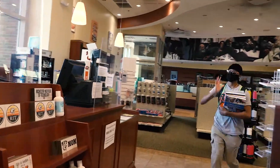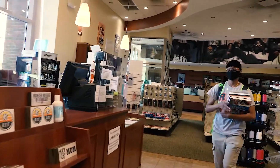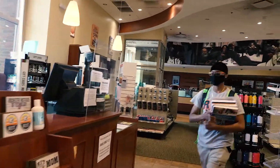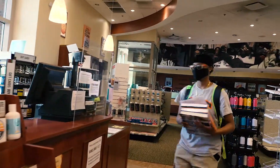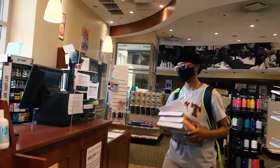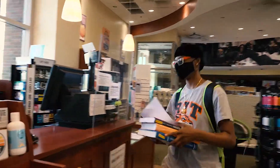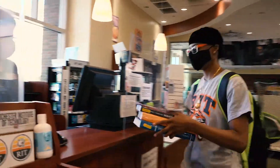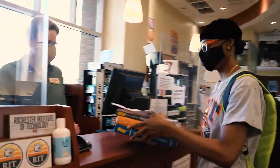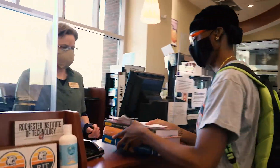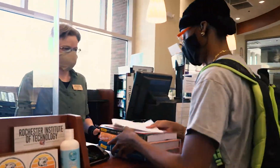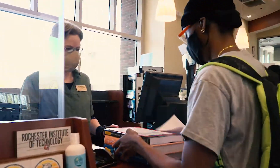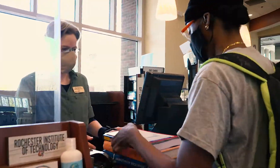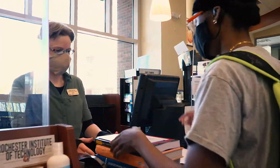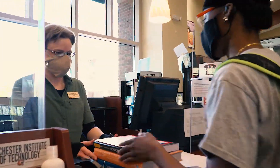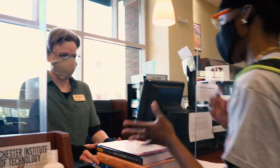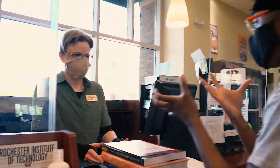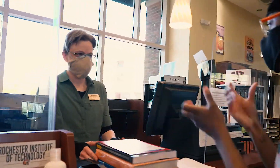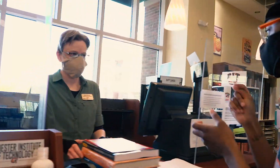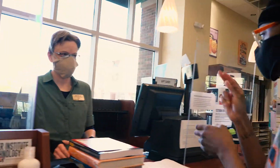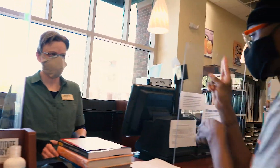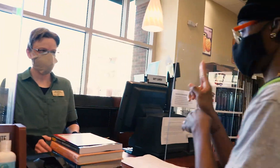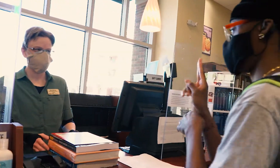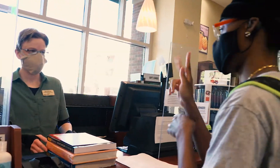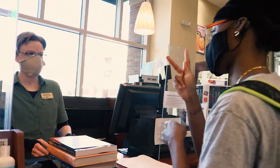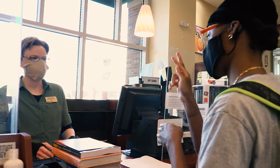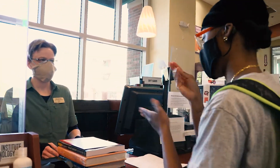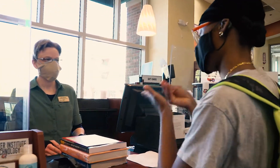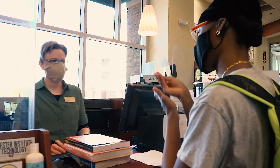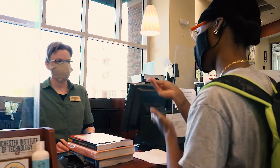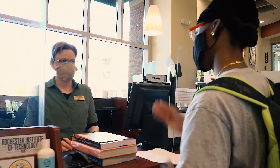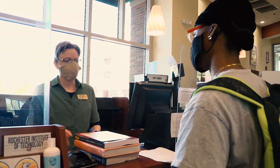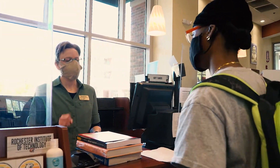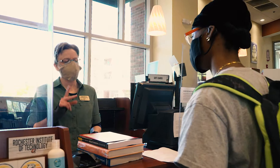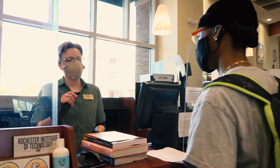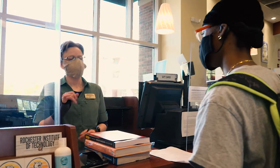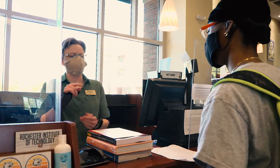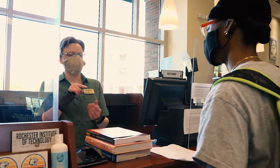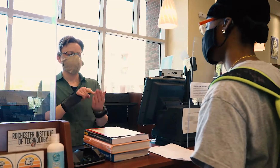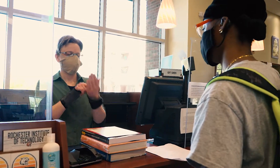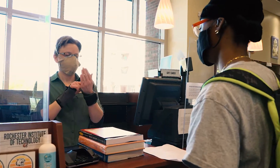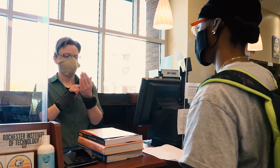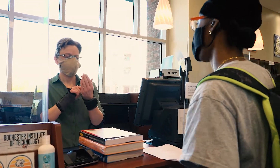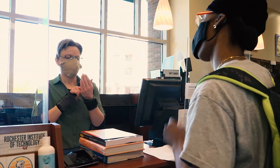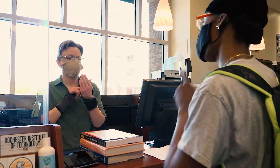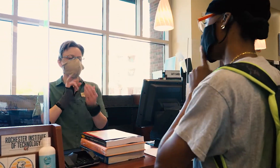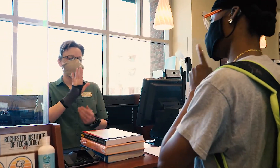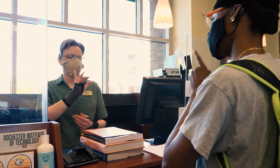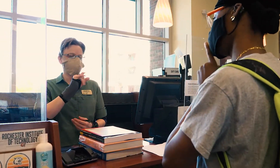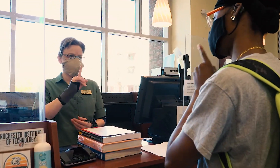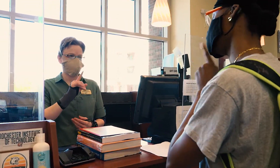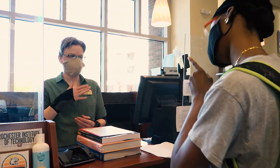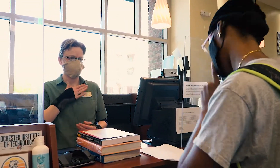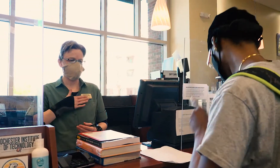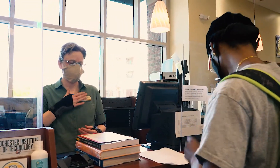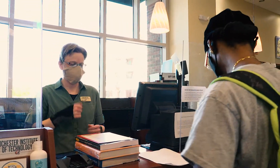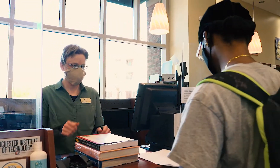HI! I WOULD LIKE TO PURCHASE THESE BOOKS USING VR FUNDS. OK. I'LL NEED TO SEE YOUR STUDENT I.D., PLEASE.